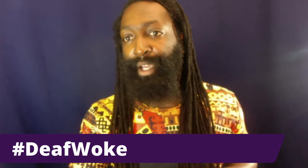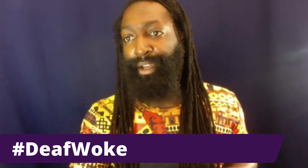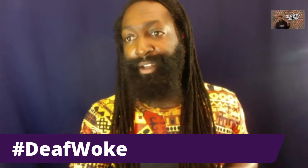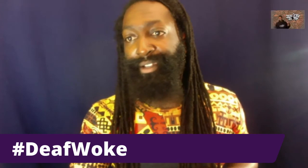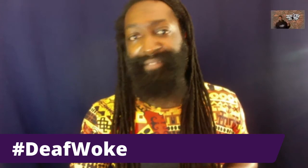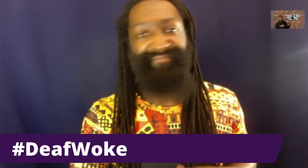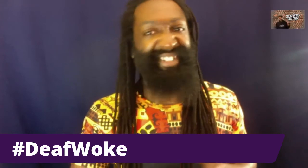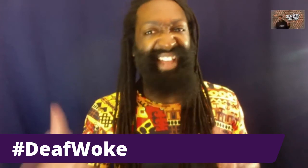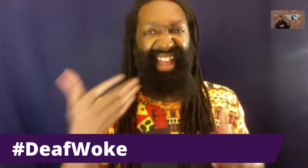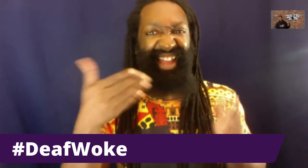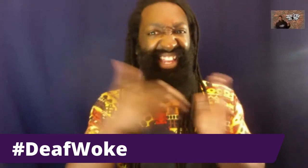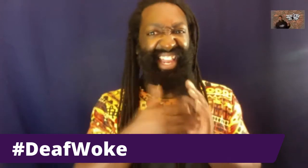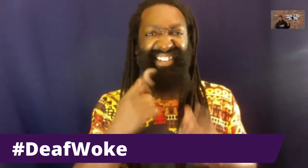Again I'd like to thank some other people.